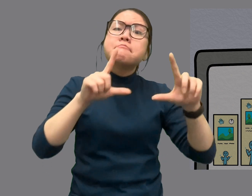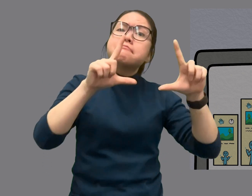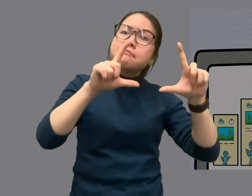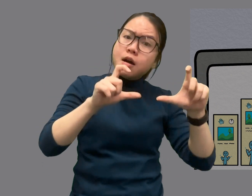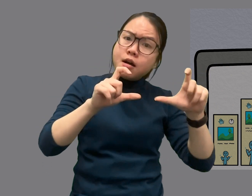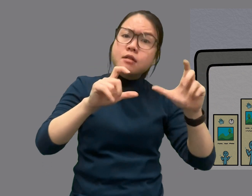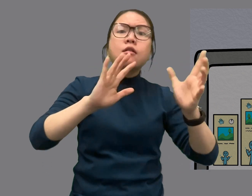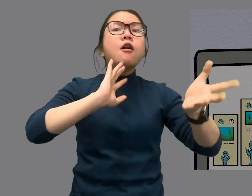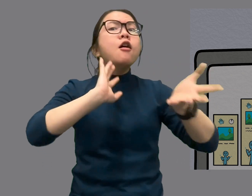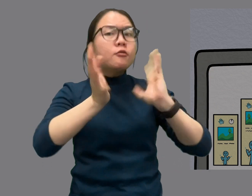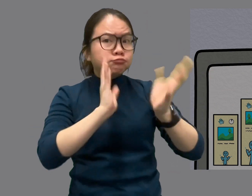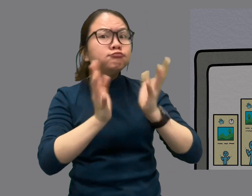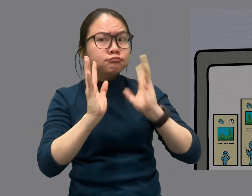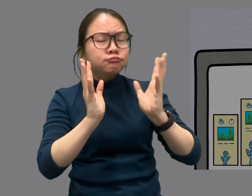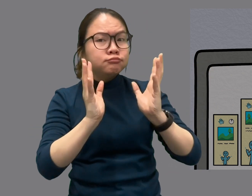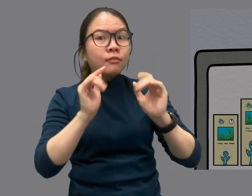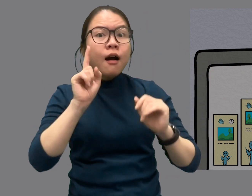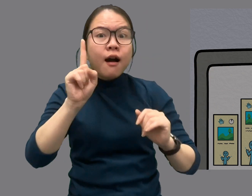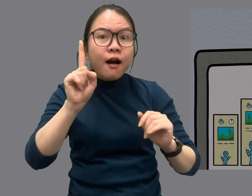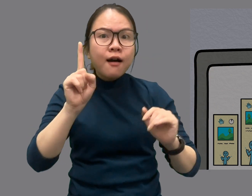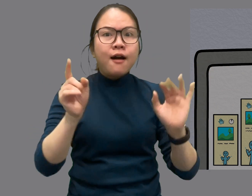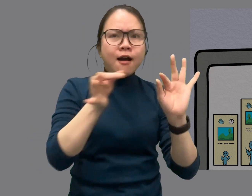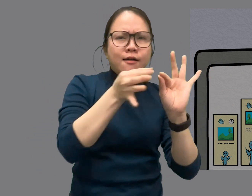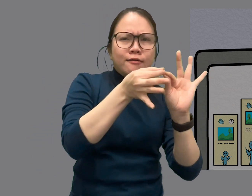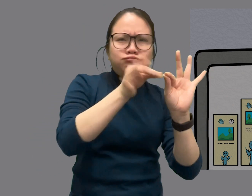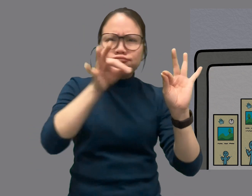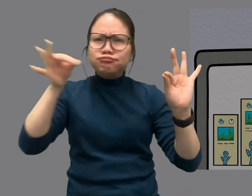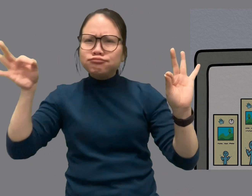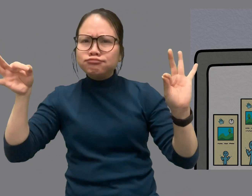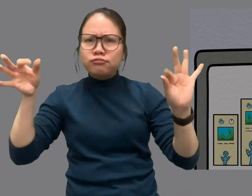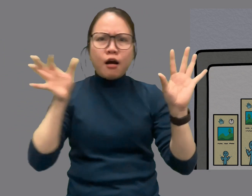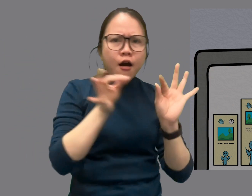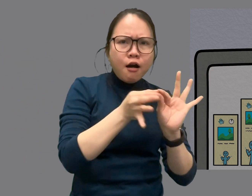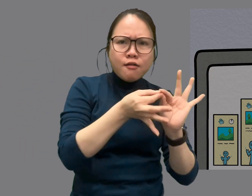The sign language video for these will be a bit longer per page of content.